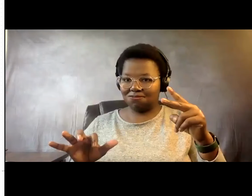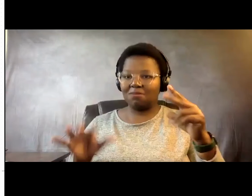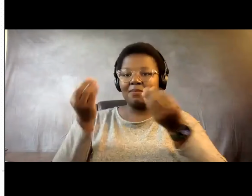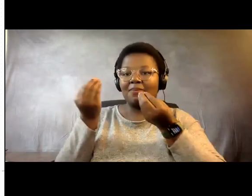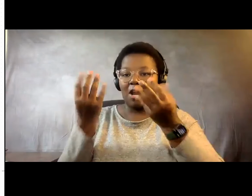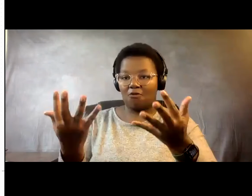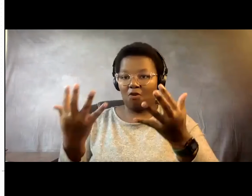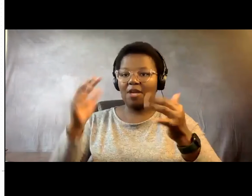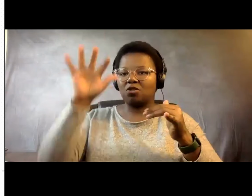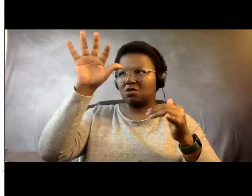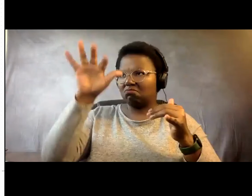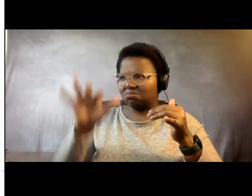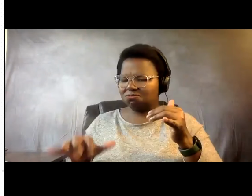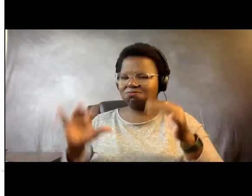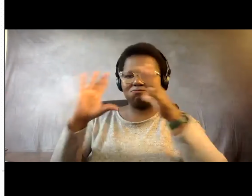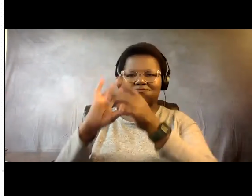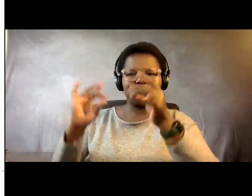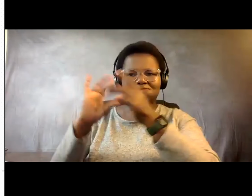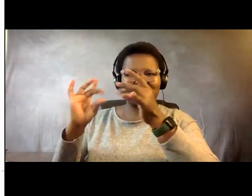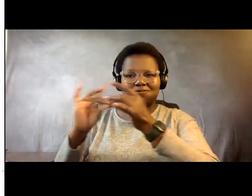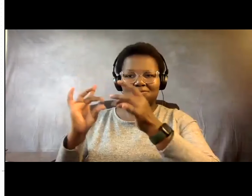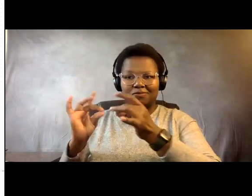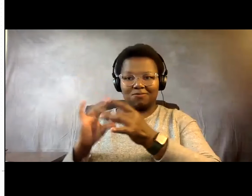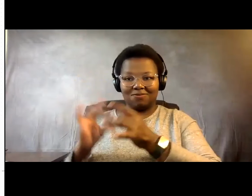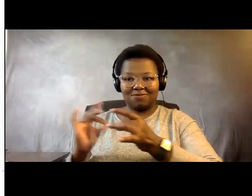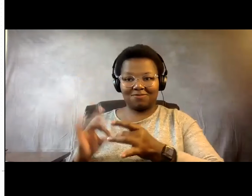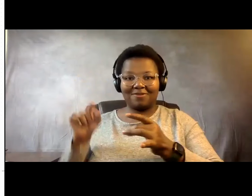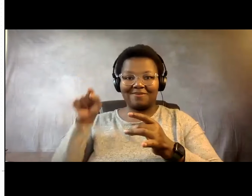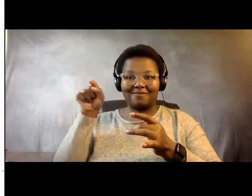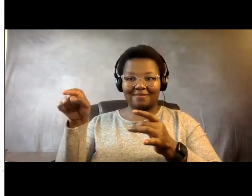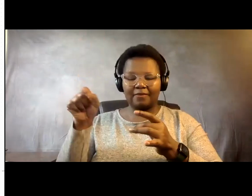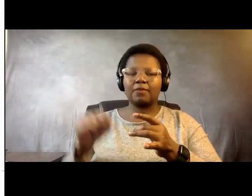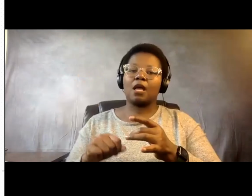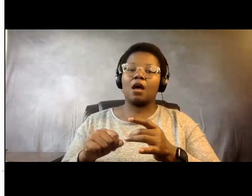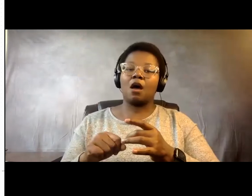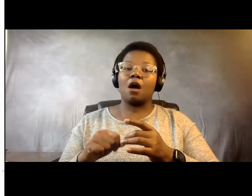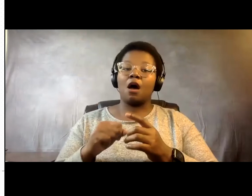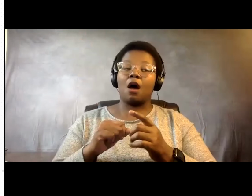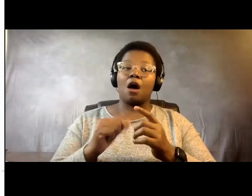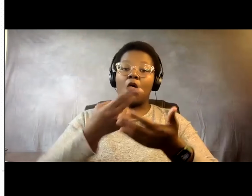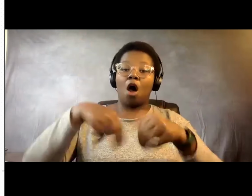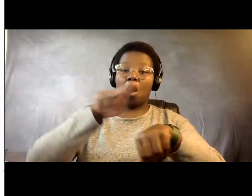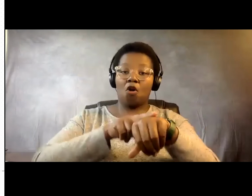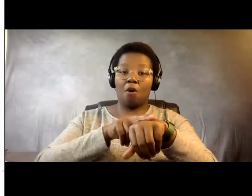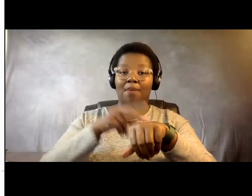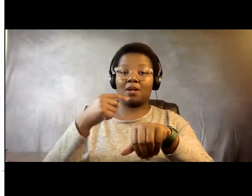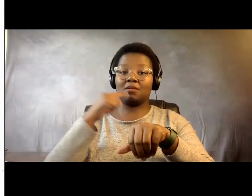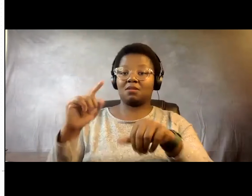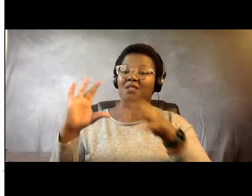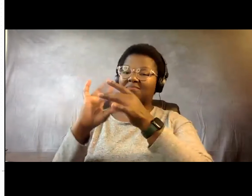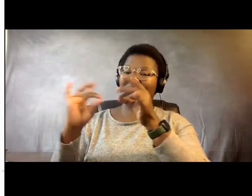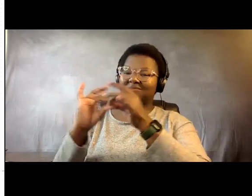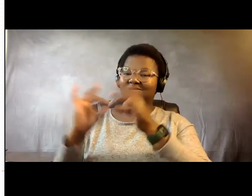design annotation. So regular annotations are in dark and then she has specific accessibility